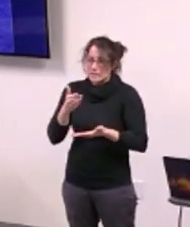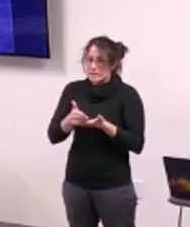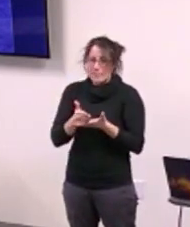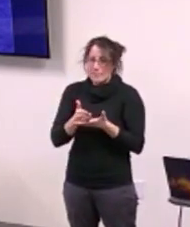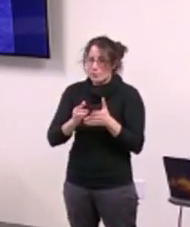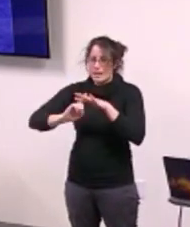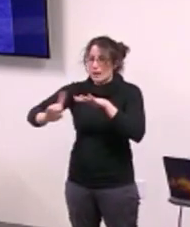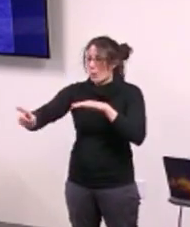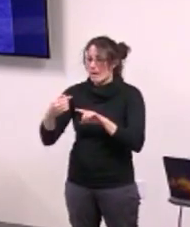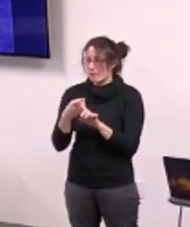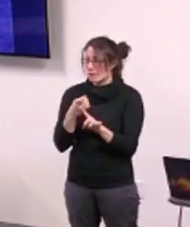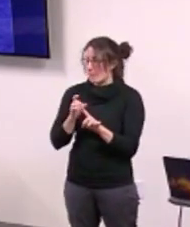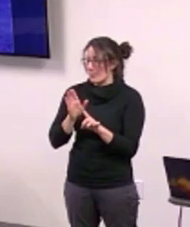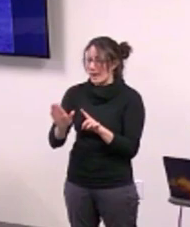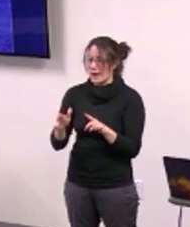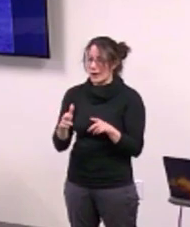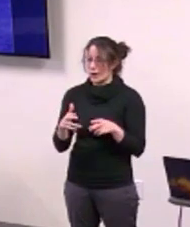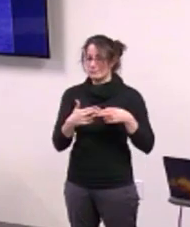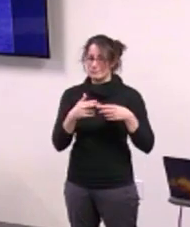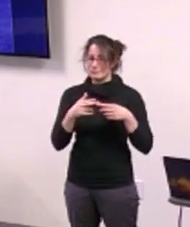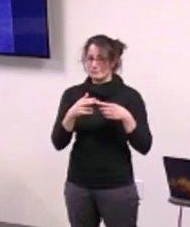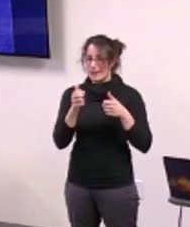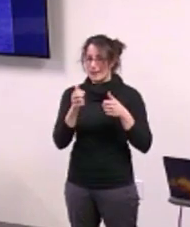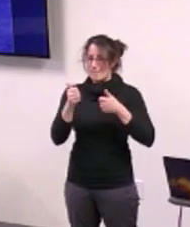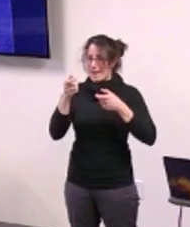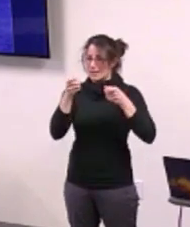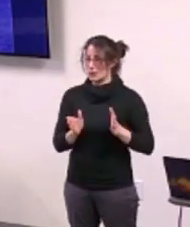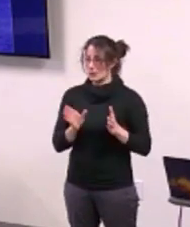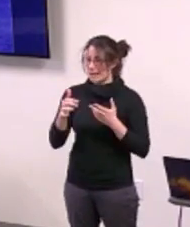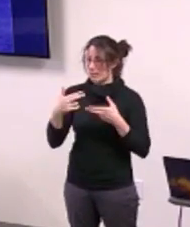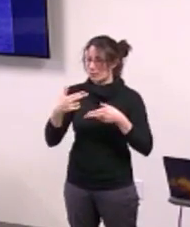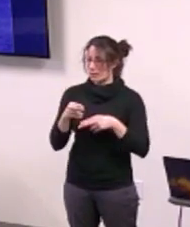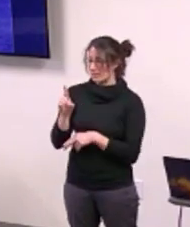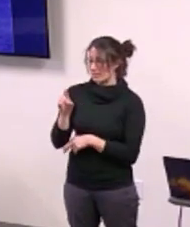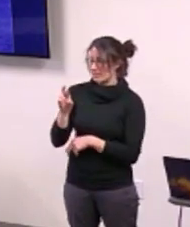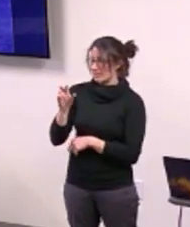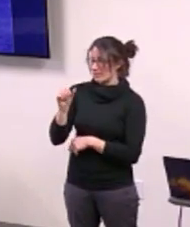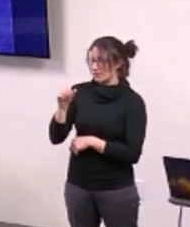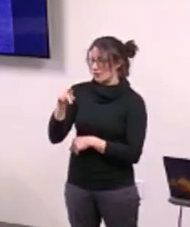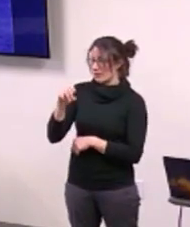who just can't stop running away from their so-called masters. Was called drapetomania.